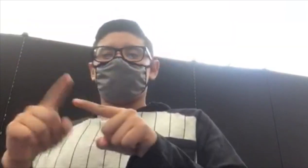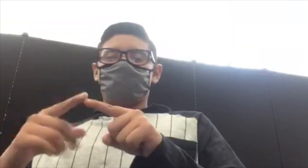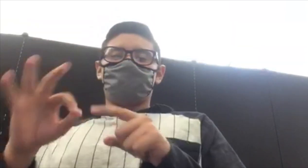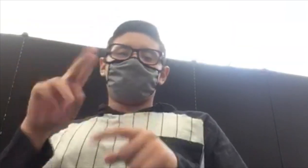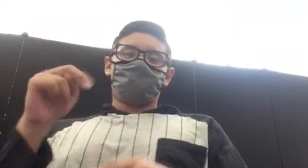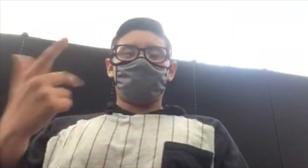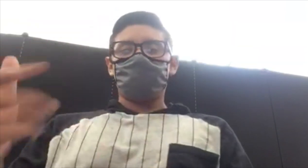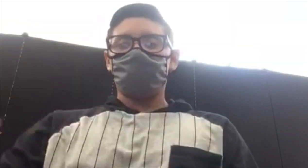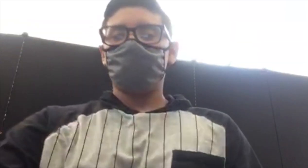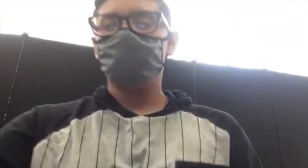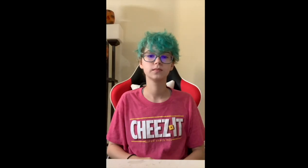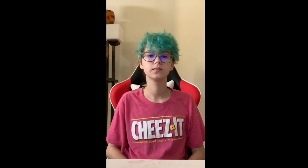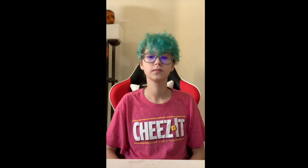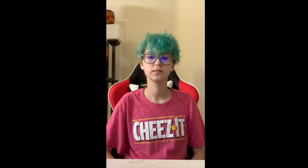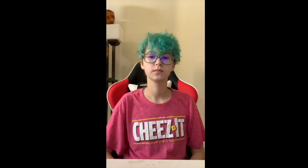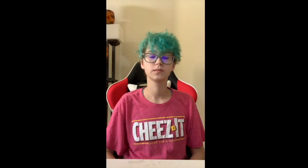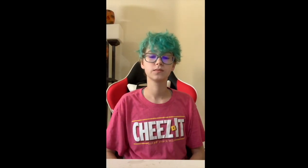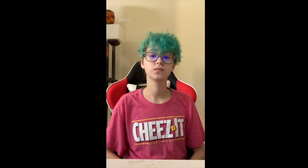and drinks and fun and it was great.